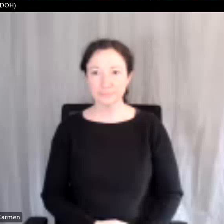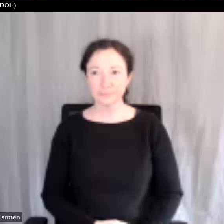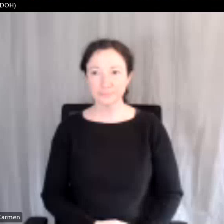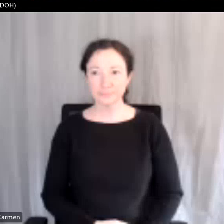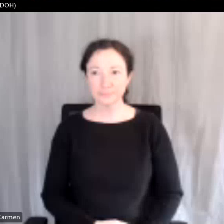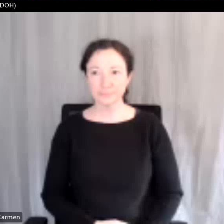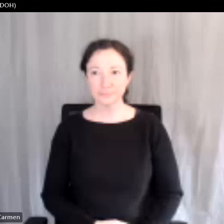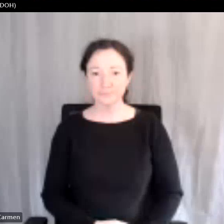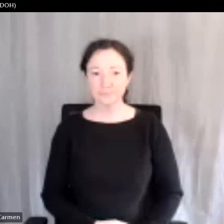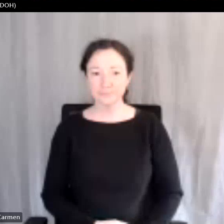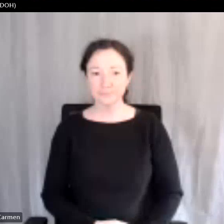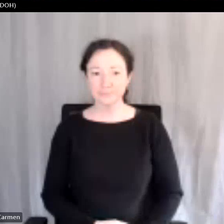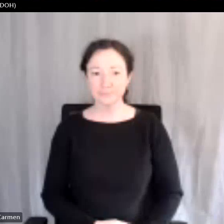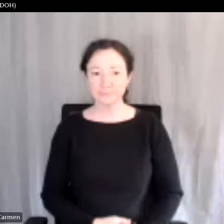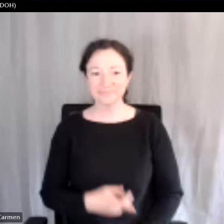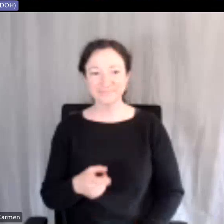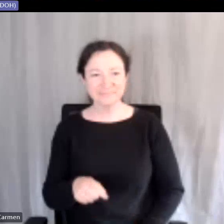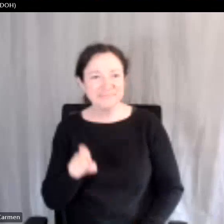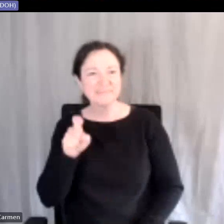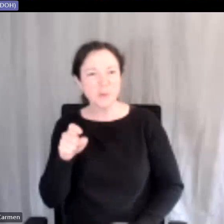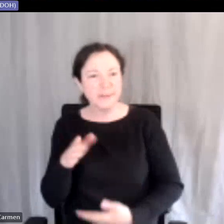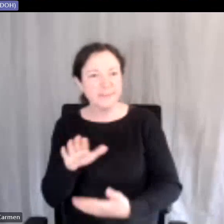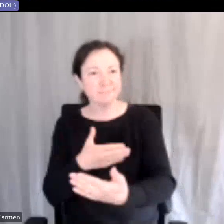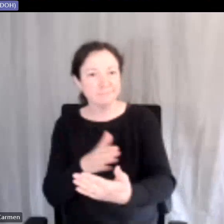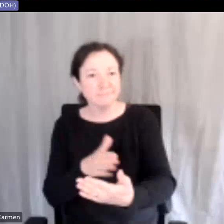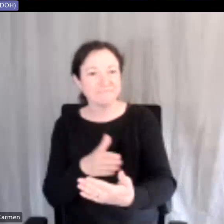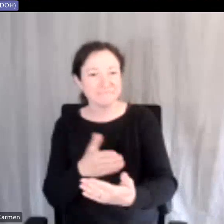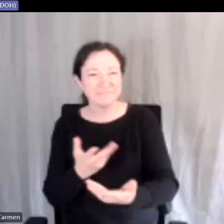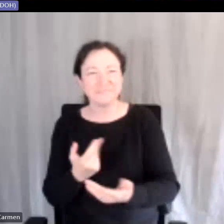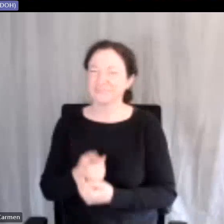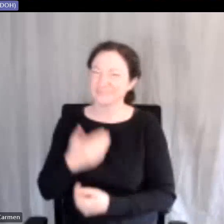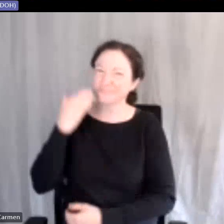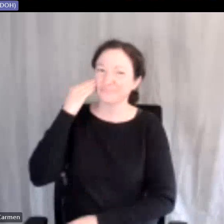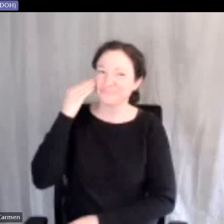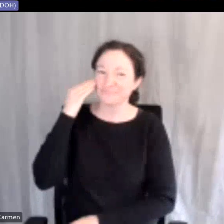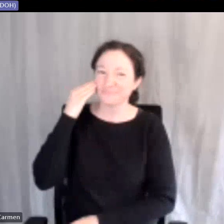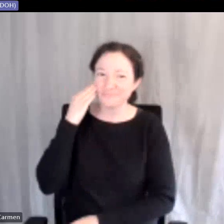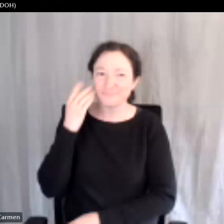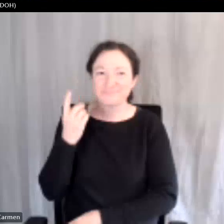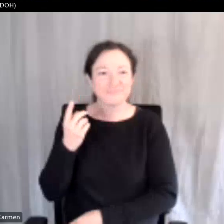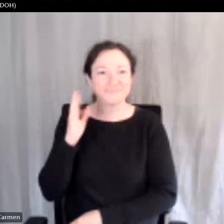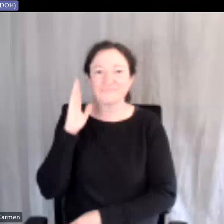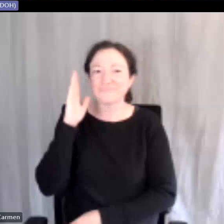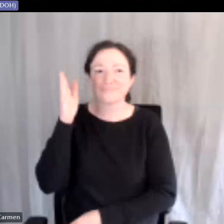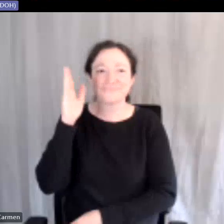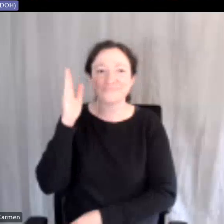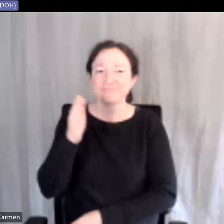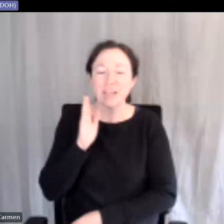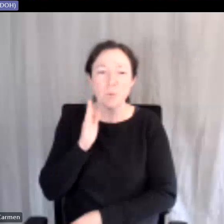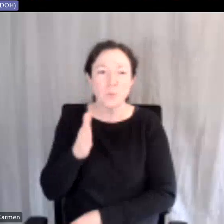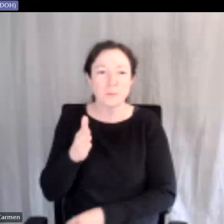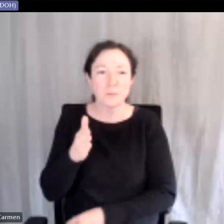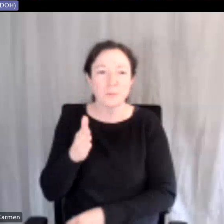Should have like music playing. I know. One day I'll get savvy. Oh, you're, you're good. I think you're doing a good job.